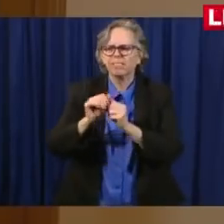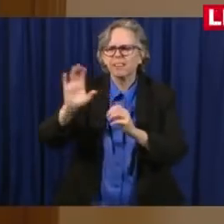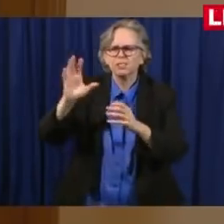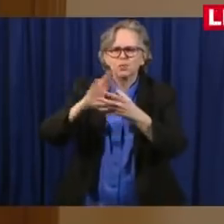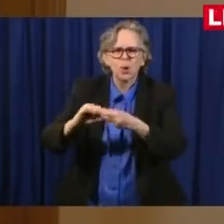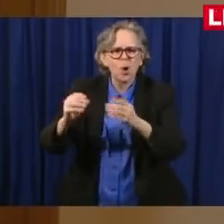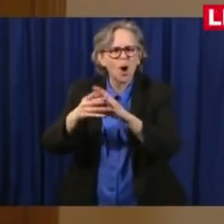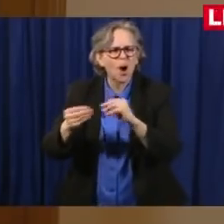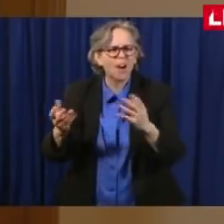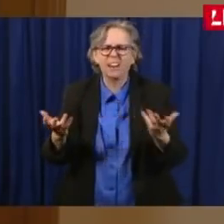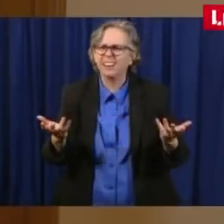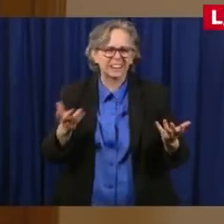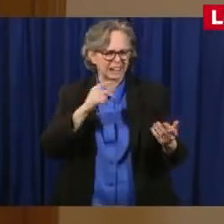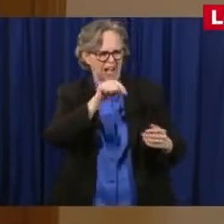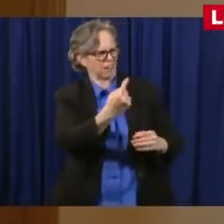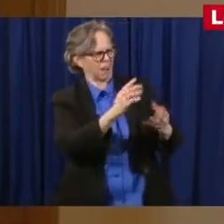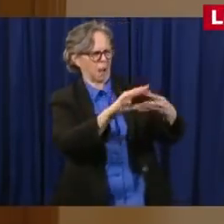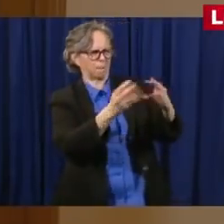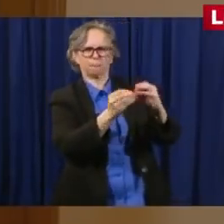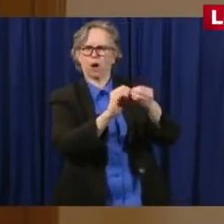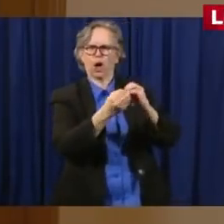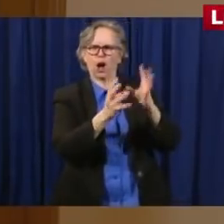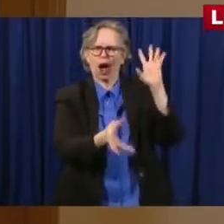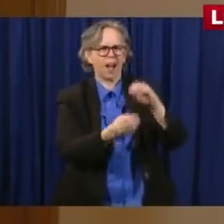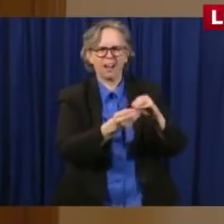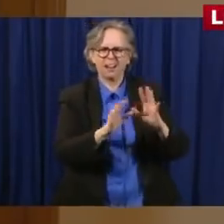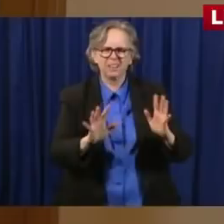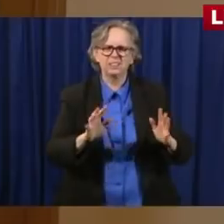THEY ARE PEOPLE AND PEOPLE WITH STORIES.